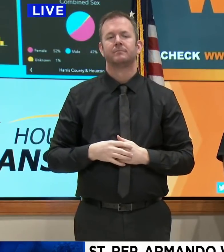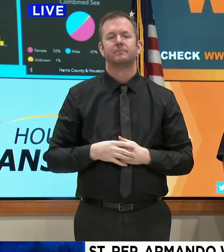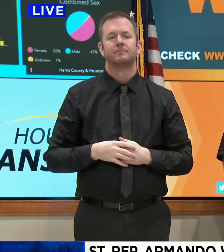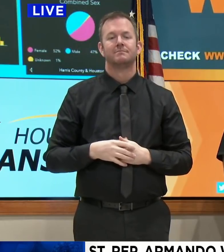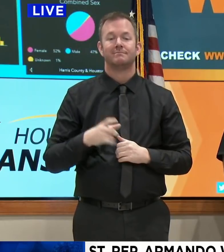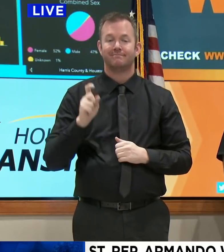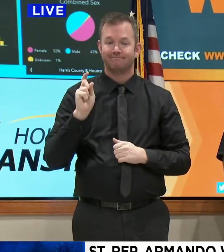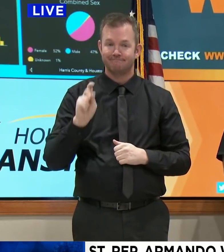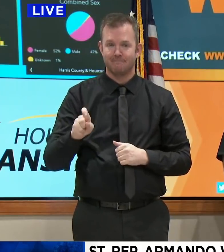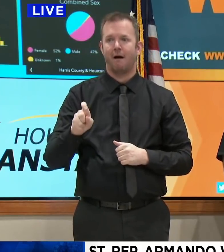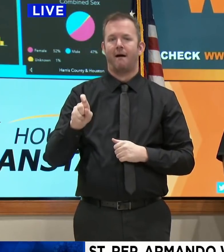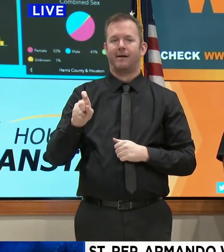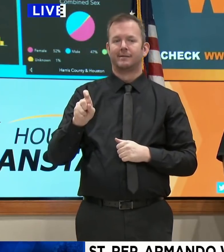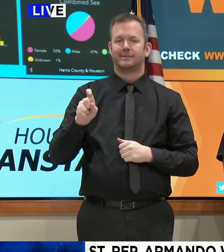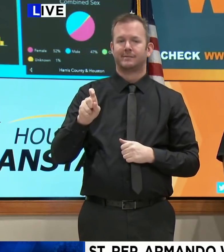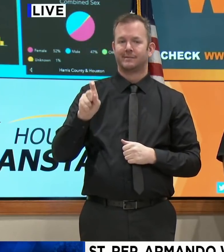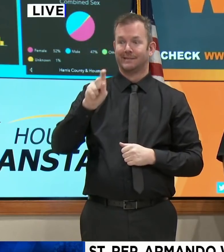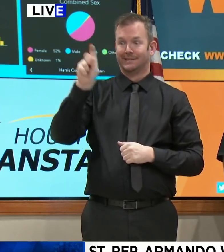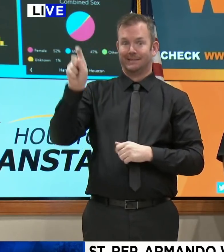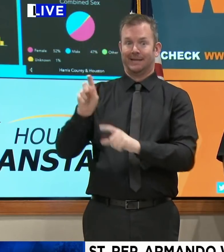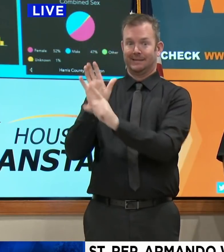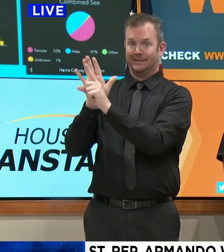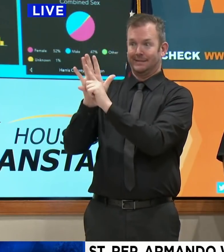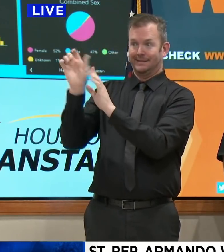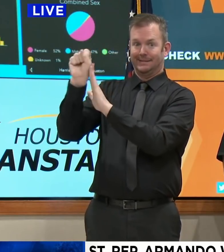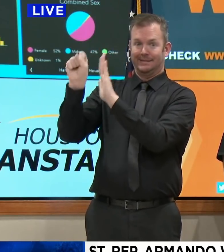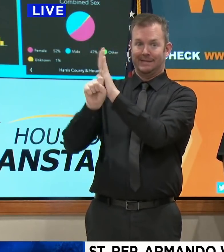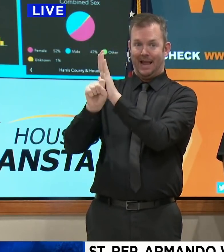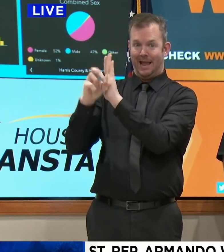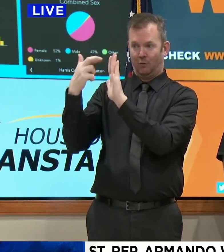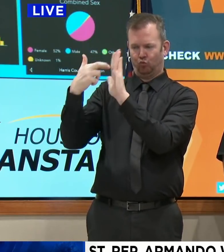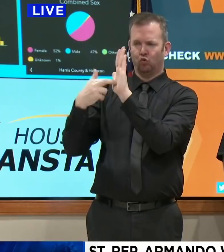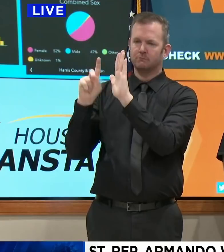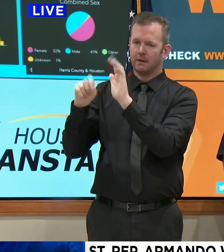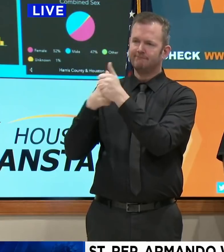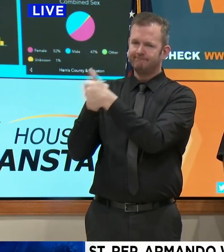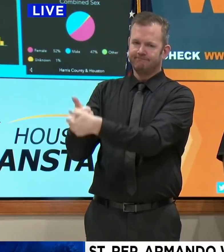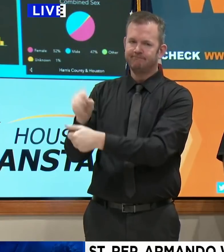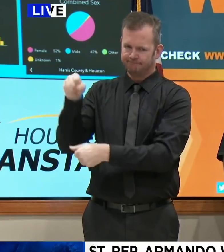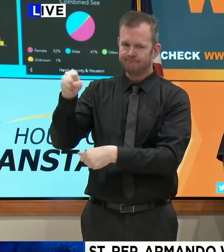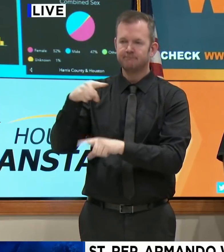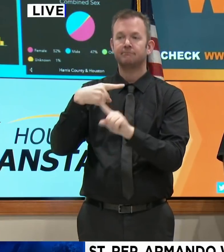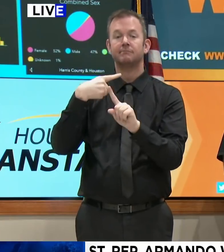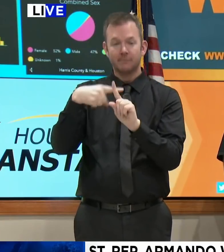ensure that folks are coming into contact as they’re picking into contact as they’re picking up their materials know